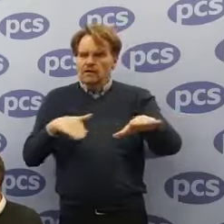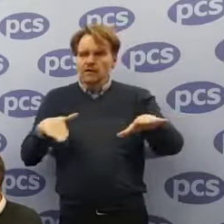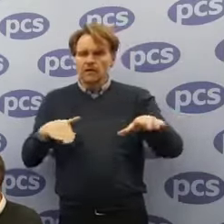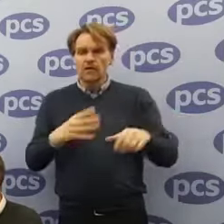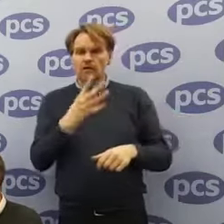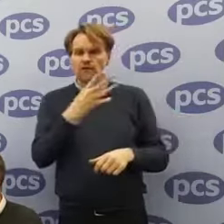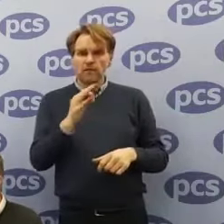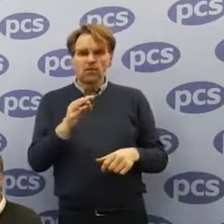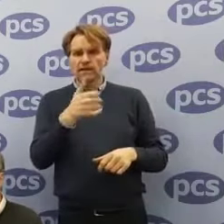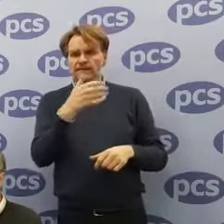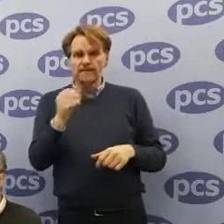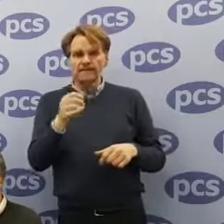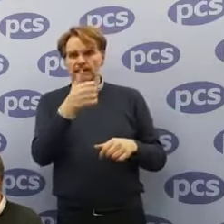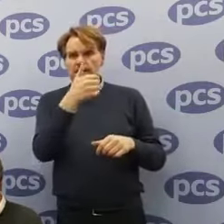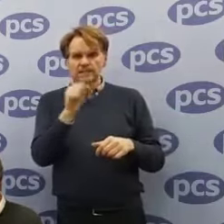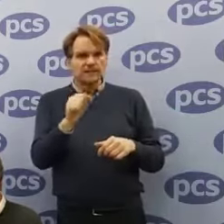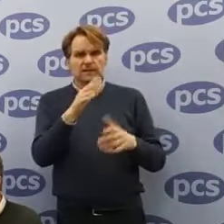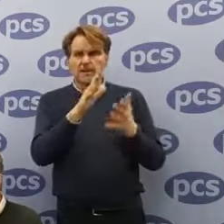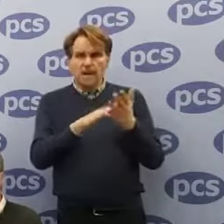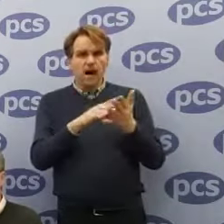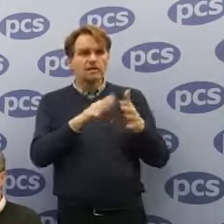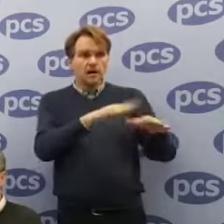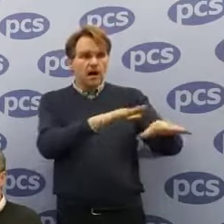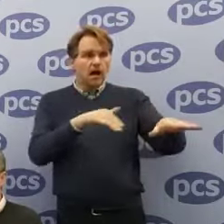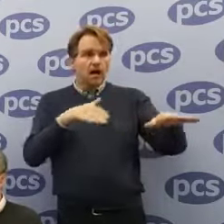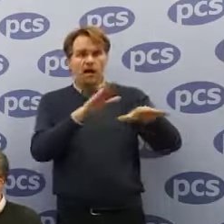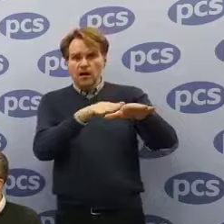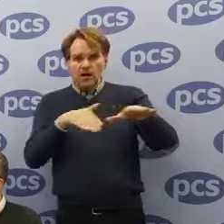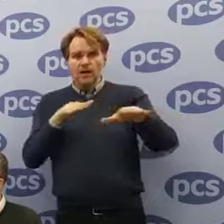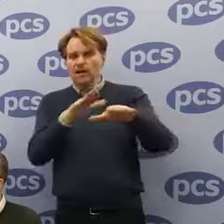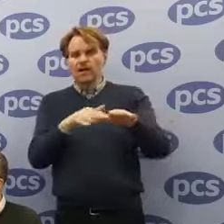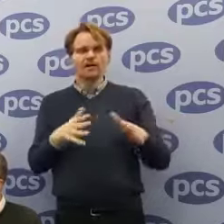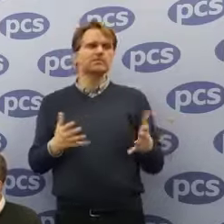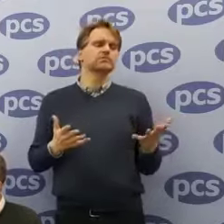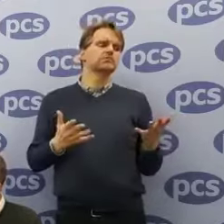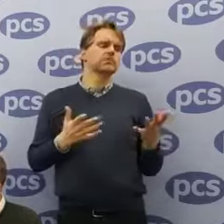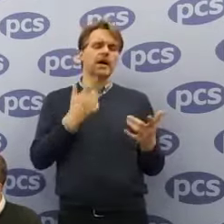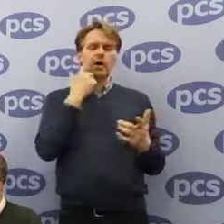long there could be chaos in areas, well that's even if everybody's at work doing